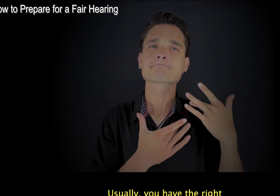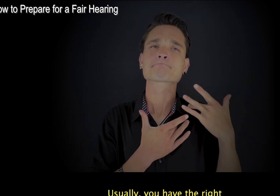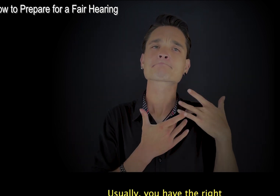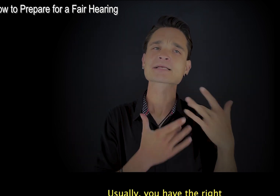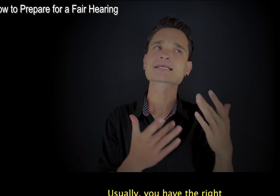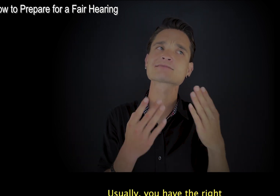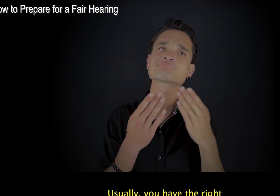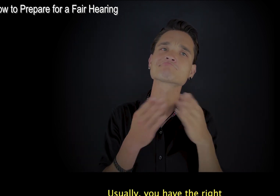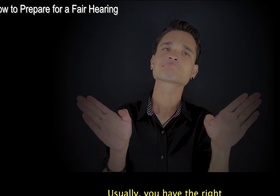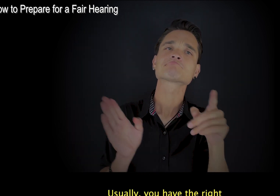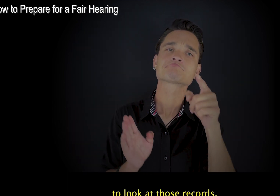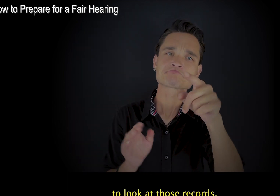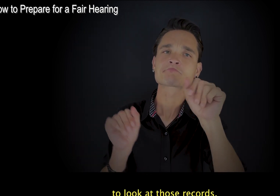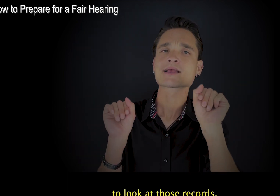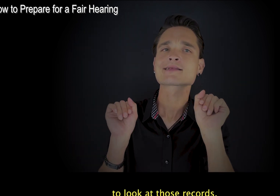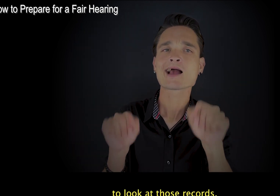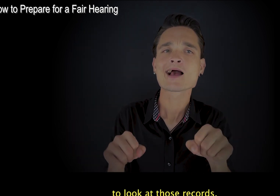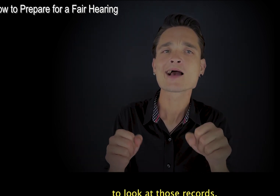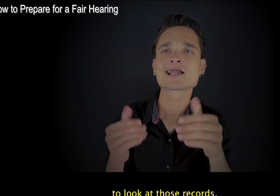Usually, you have the right to look at those records.